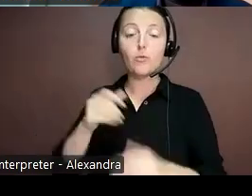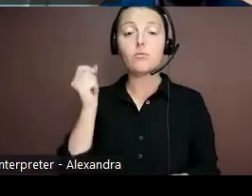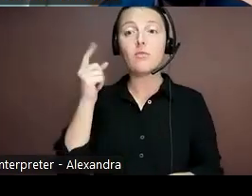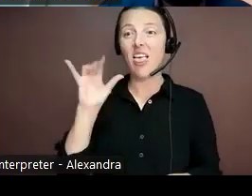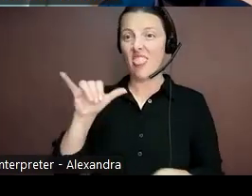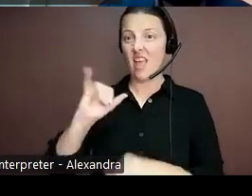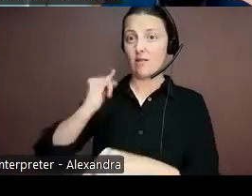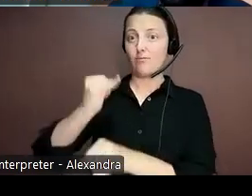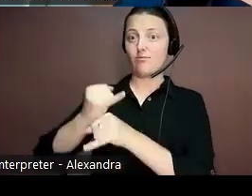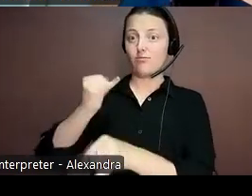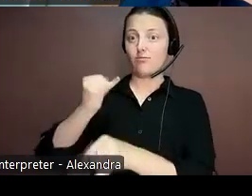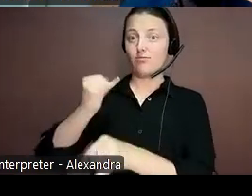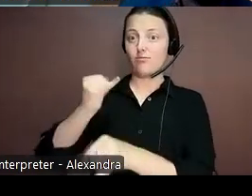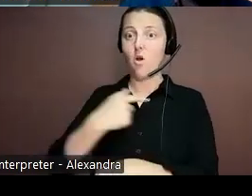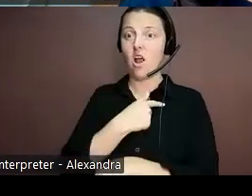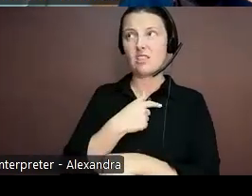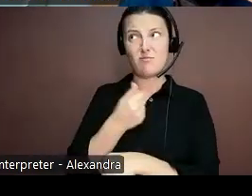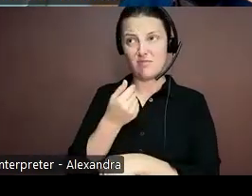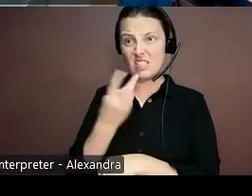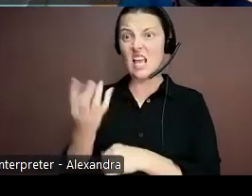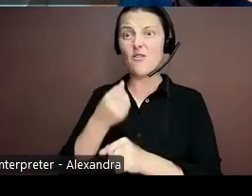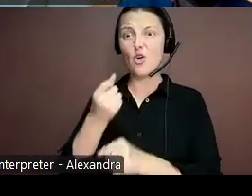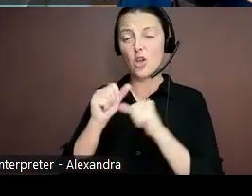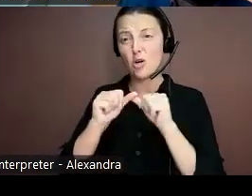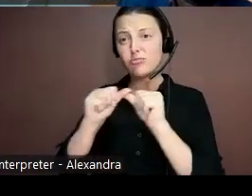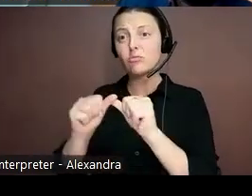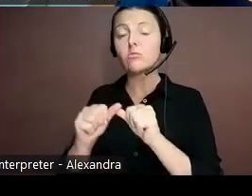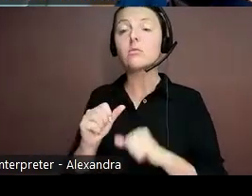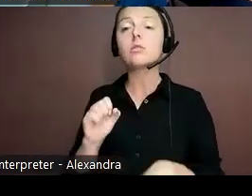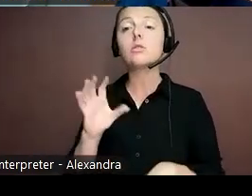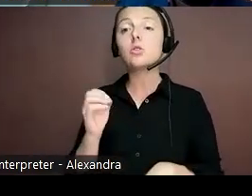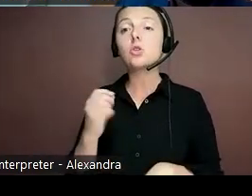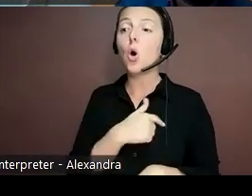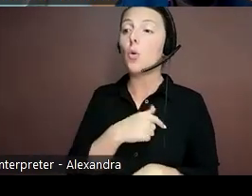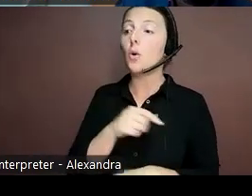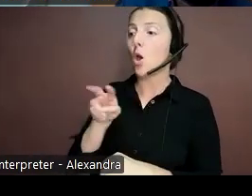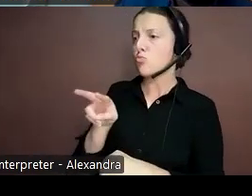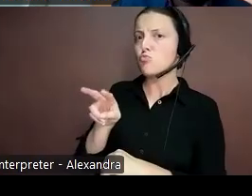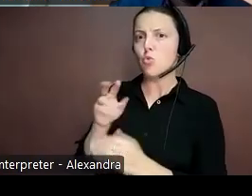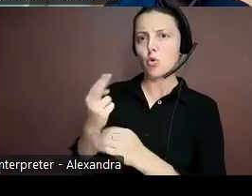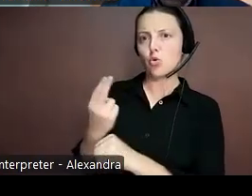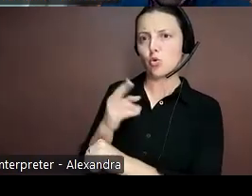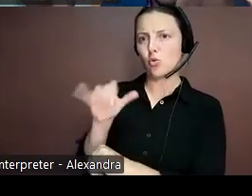several years. So part of what we did was we were able to leverage that by you know um you know